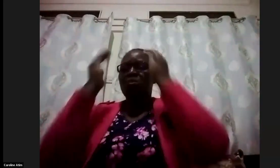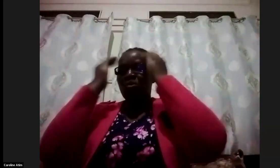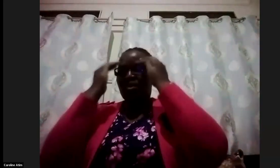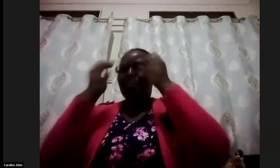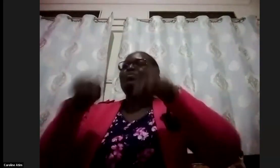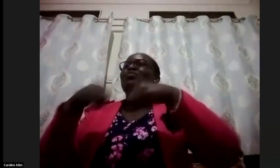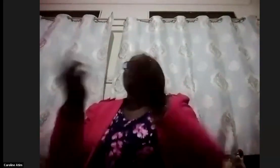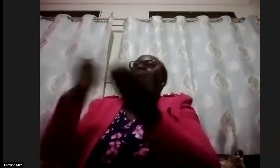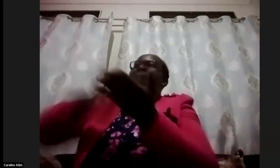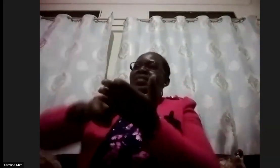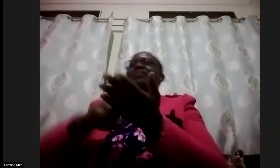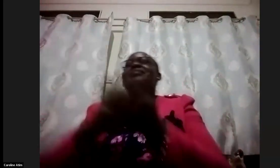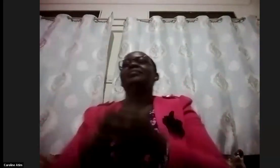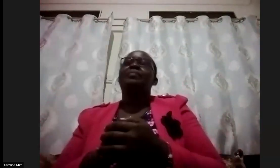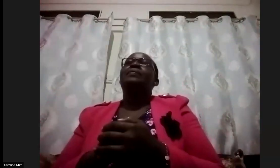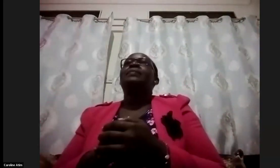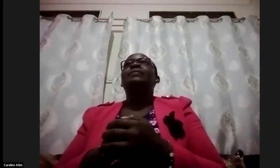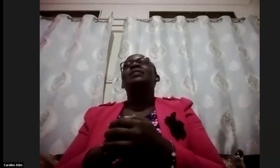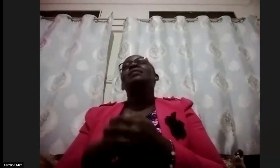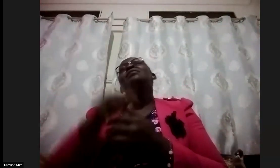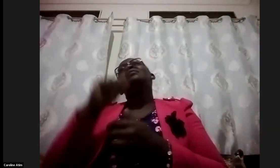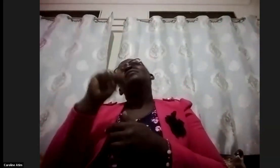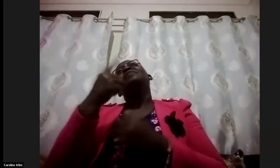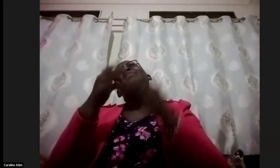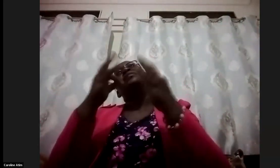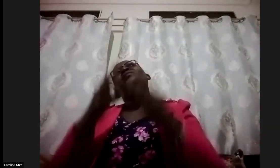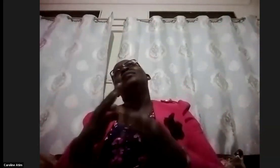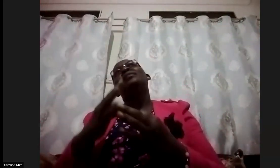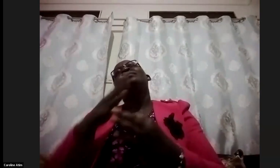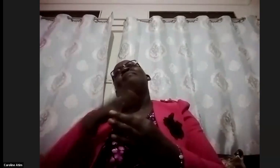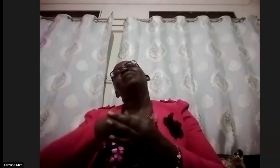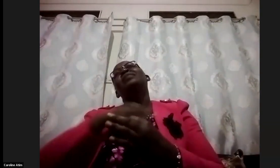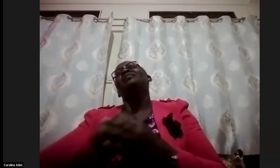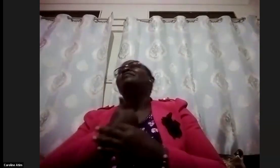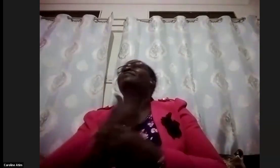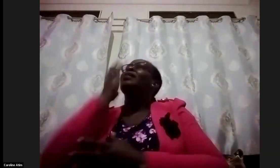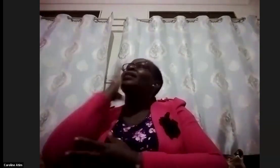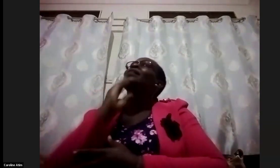and what I do. I wouldn't love to repeat again due